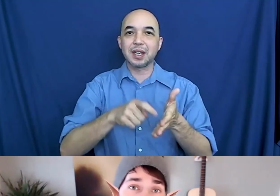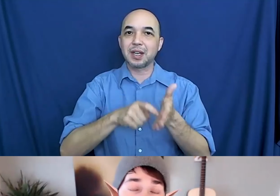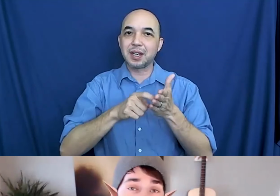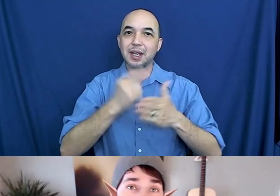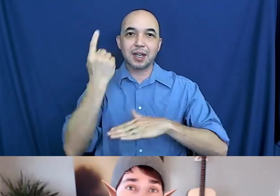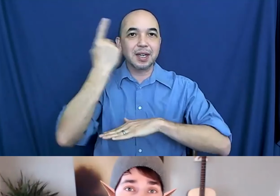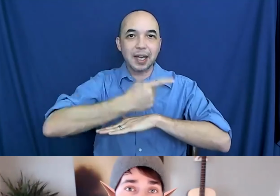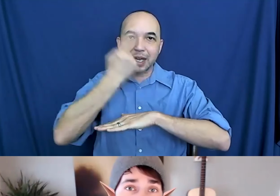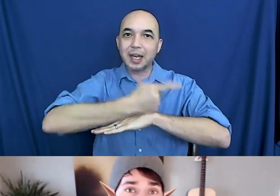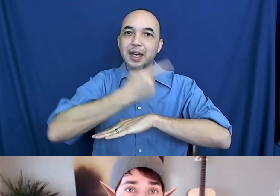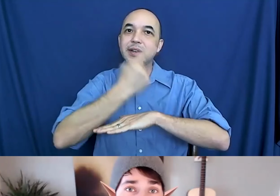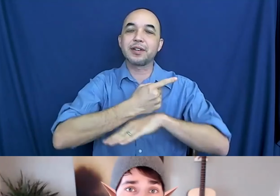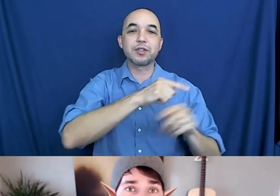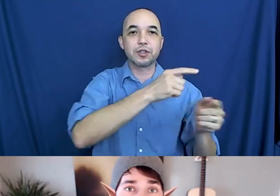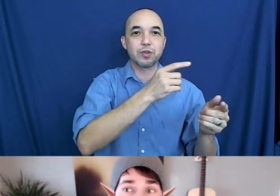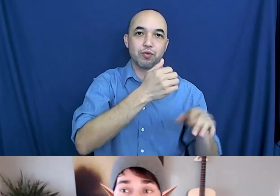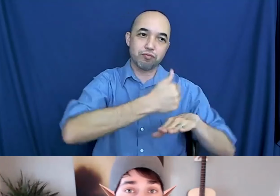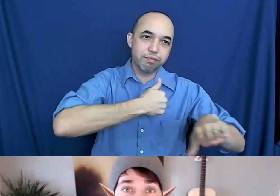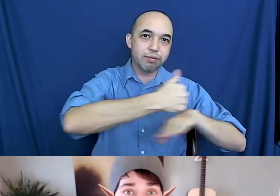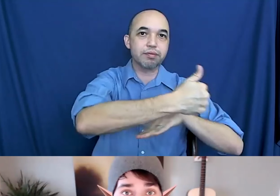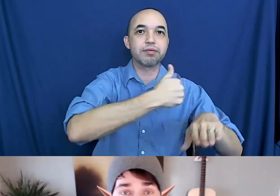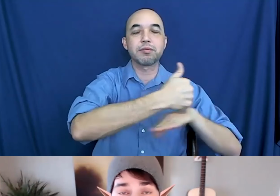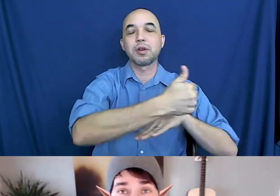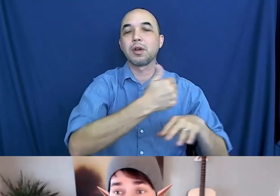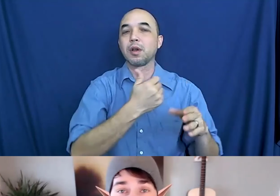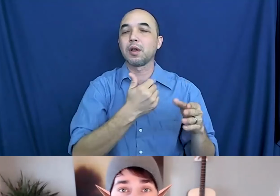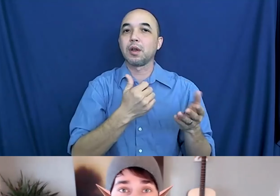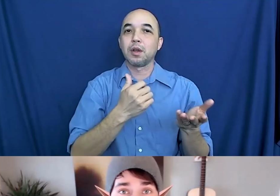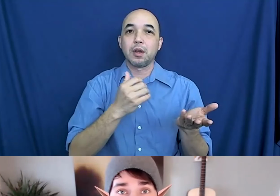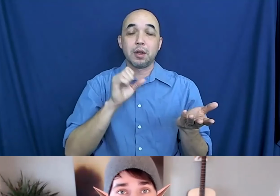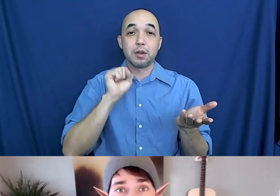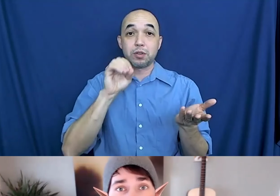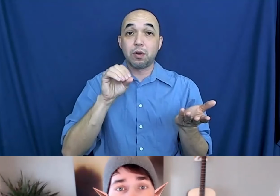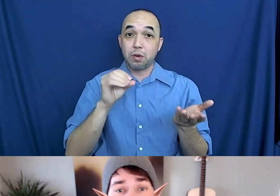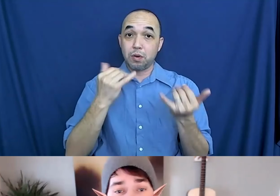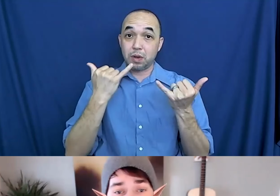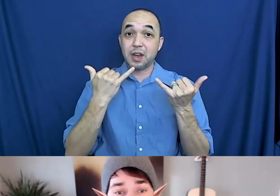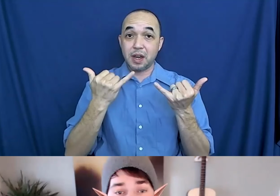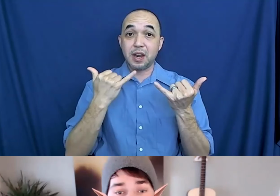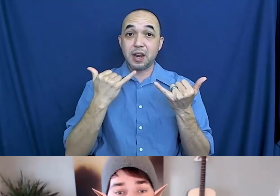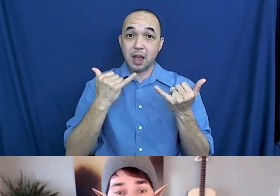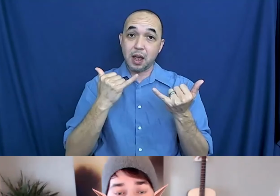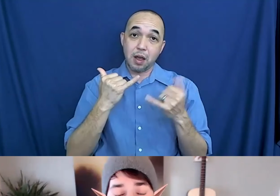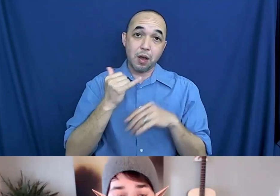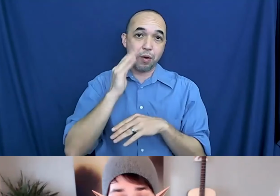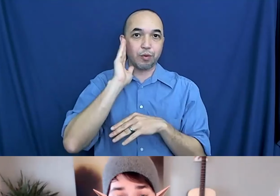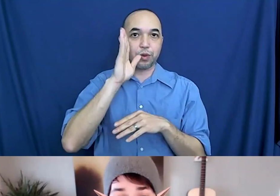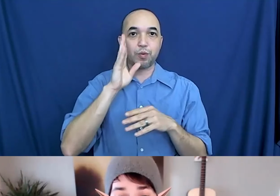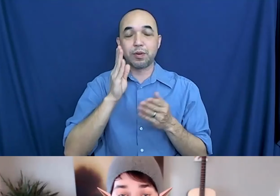PEOPLE. YOU HAVE ALREADY DONE THAT.